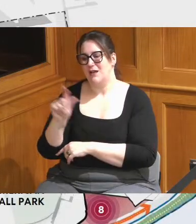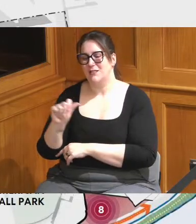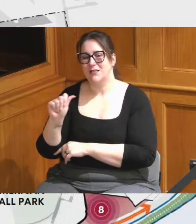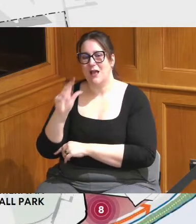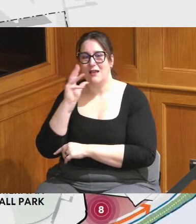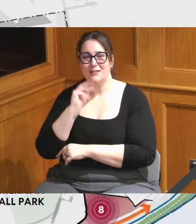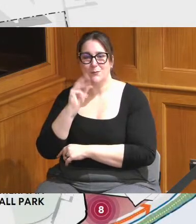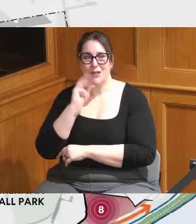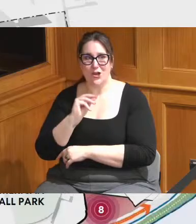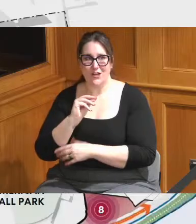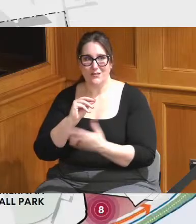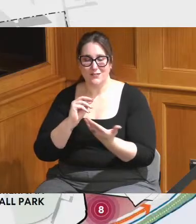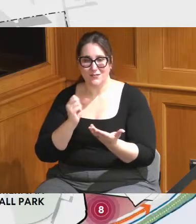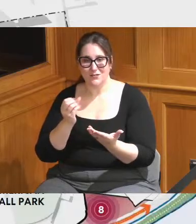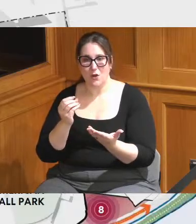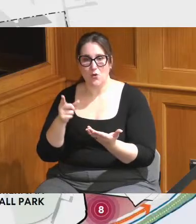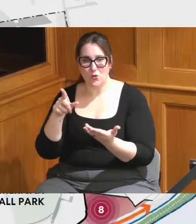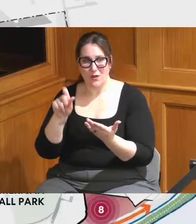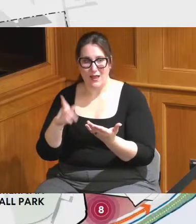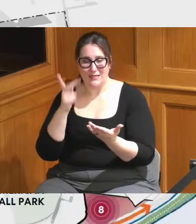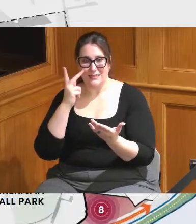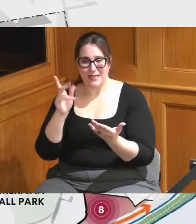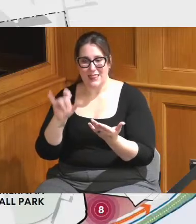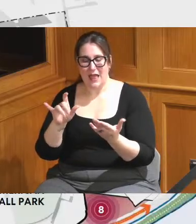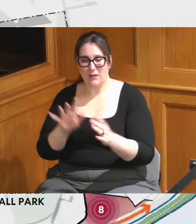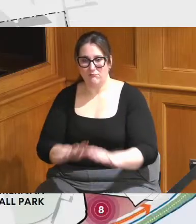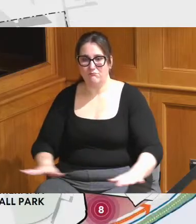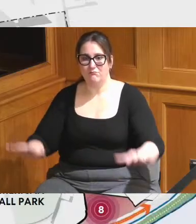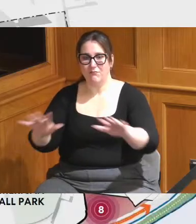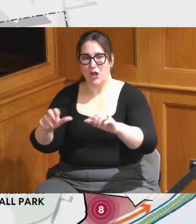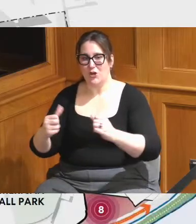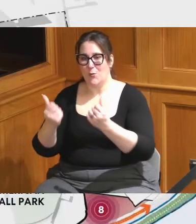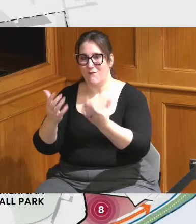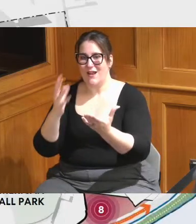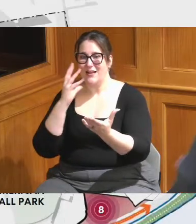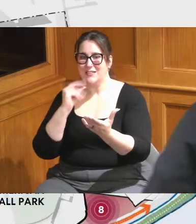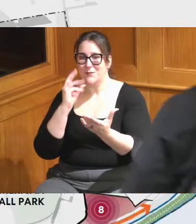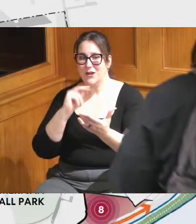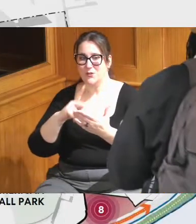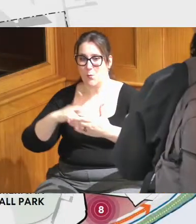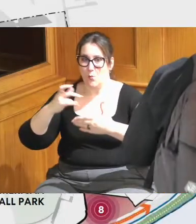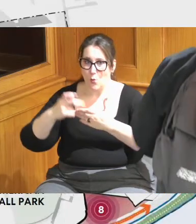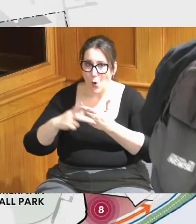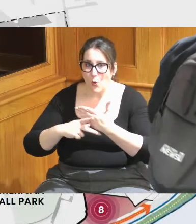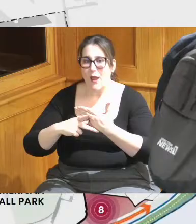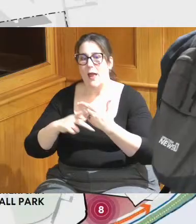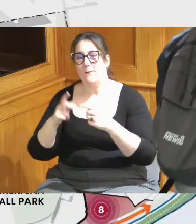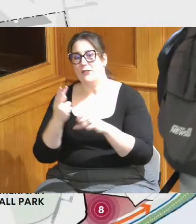a plaza in front of Freedom Center, thus providing experiences around program and use. we are showing